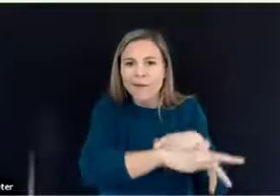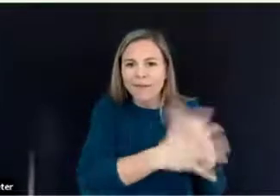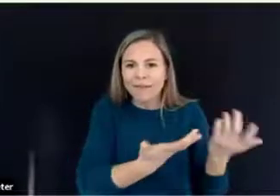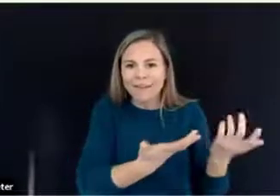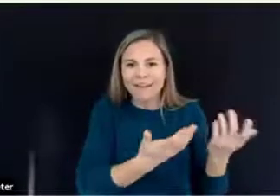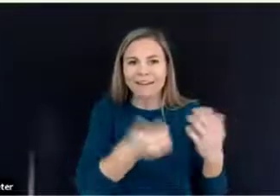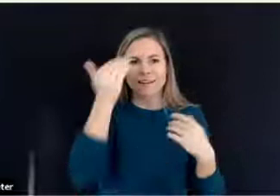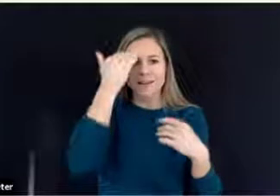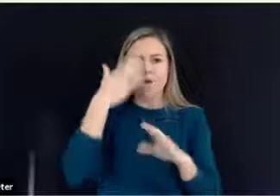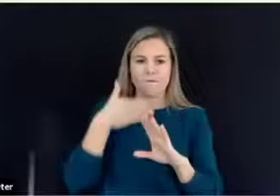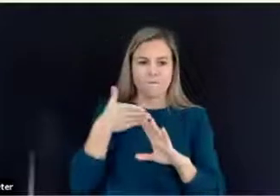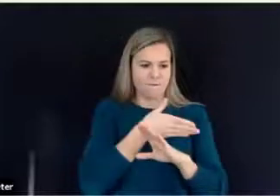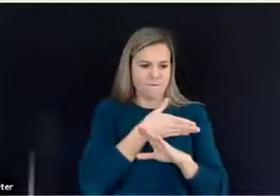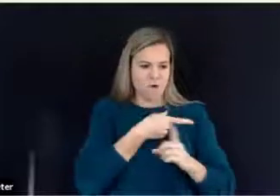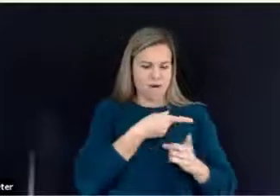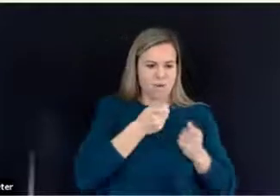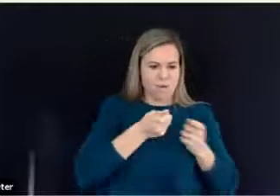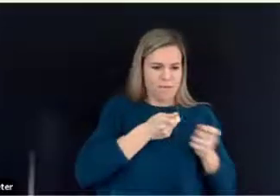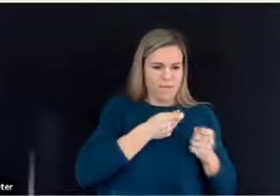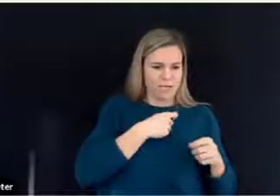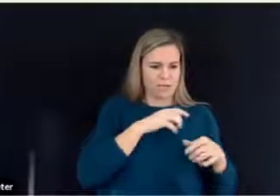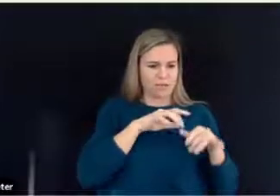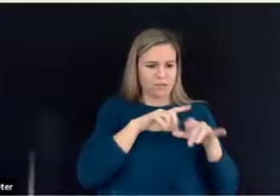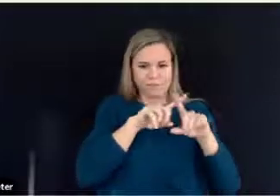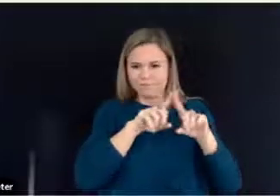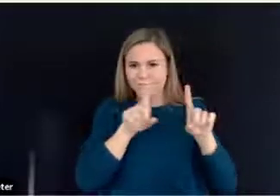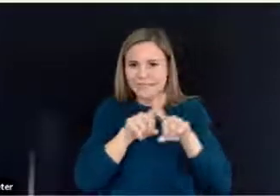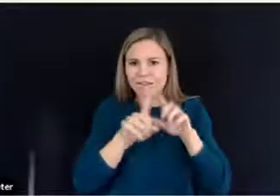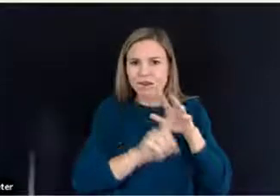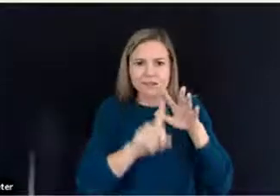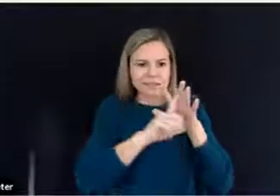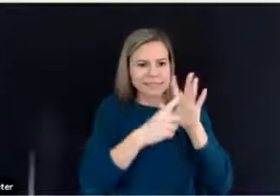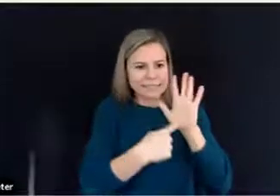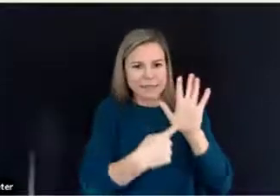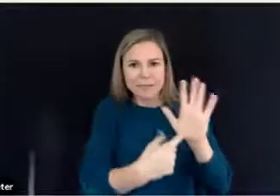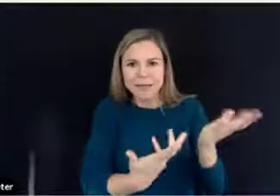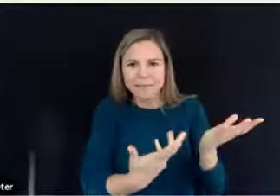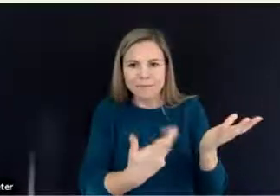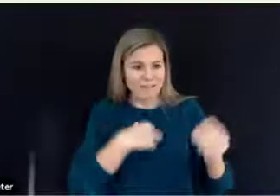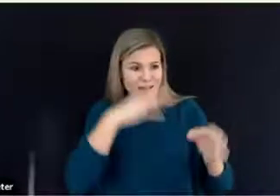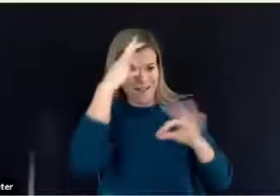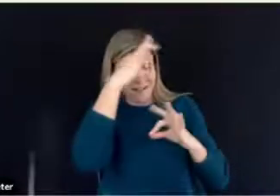of the symptoms that Melissa was talking about, if you don't know what someone has, you may not even know to look,